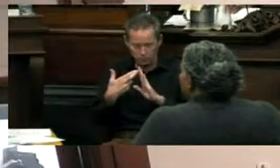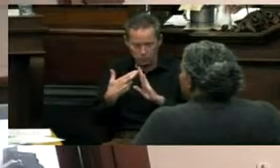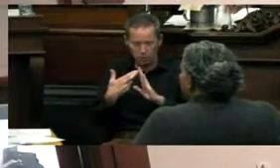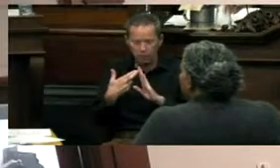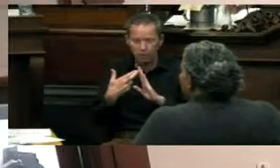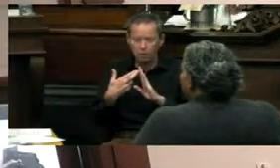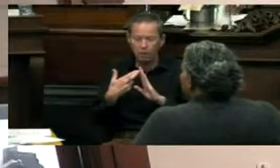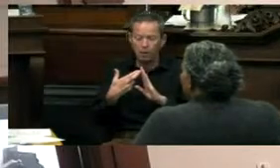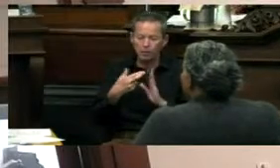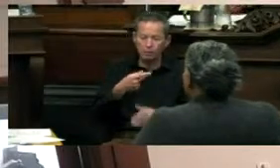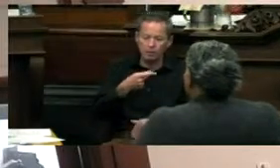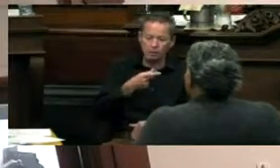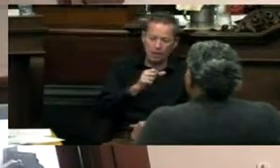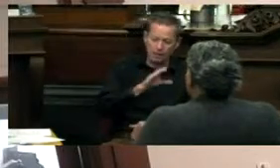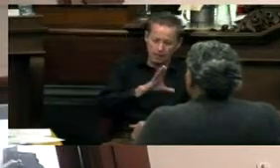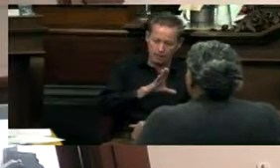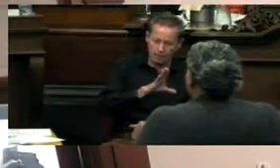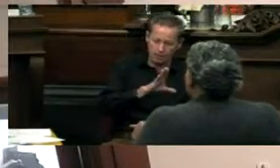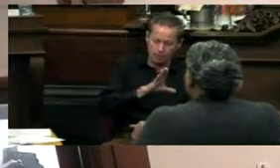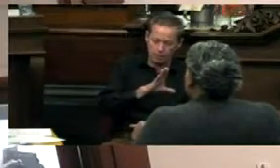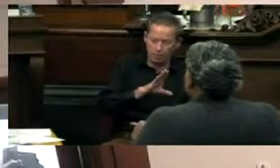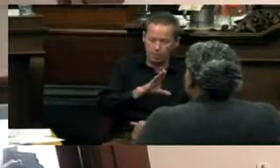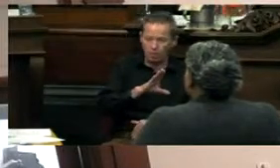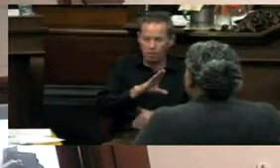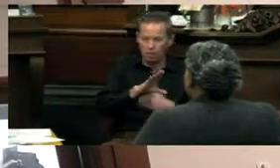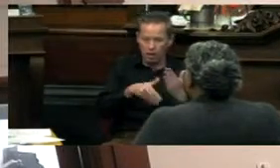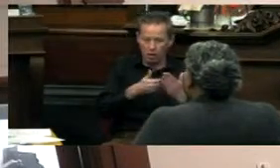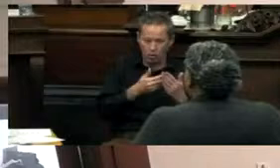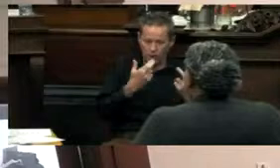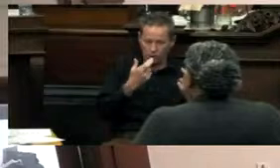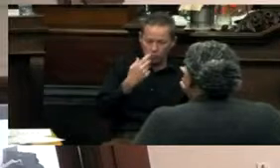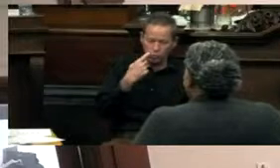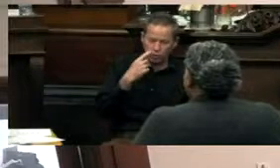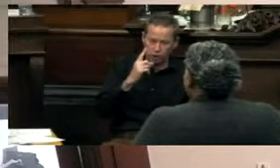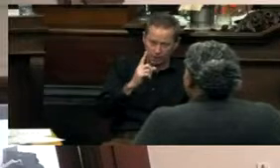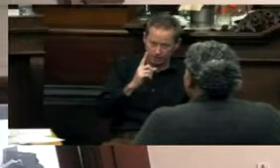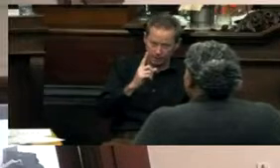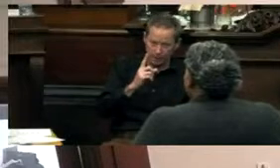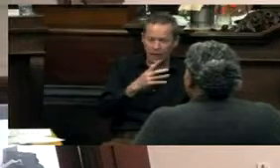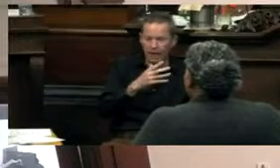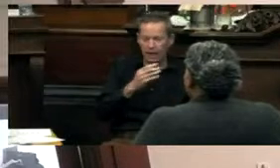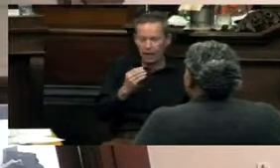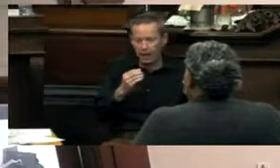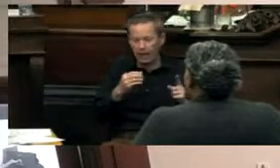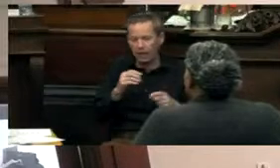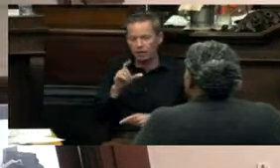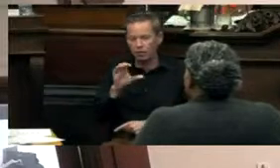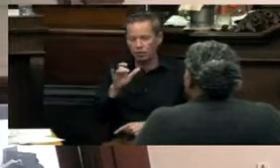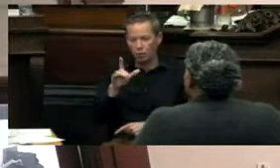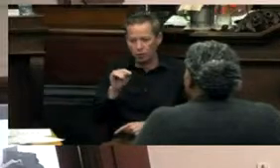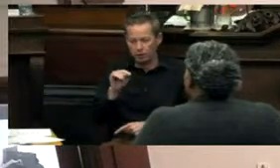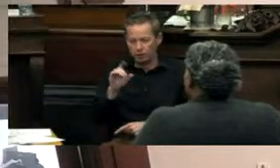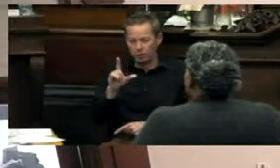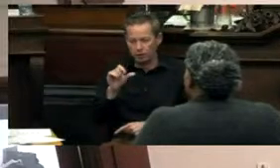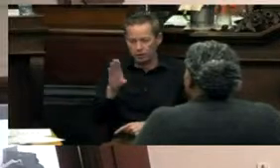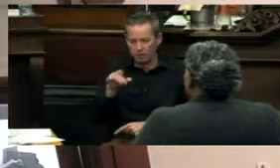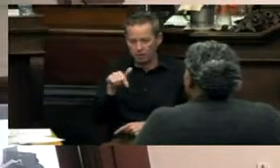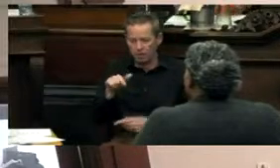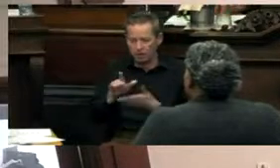very distinct roles between the